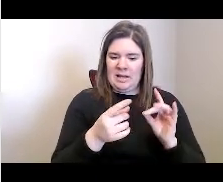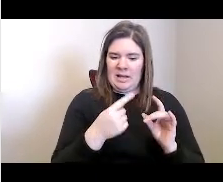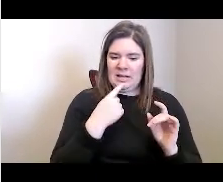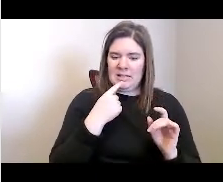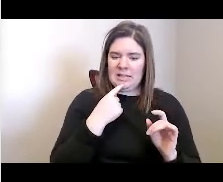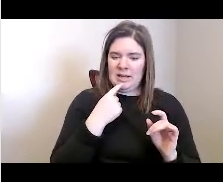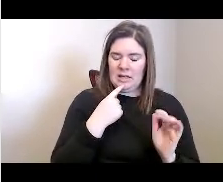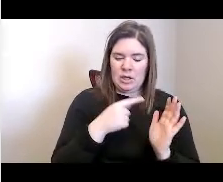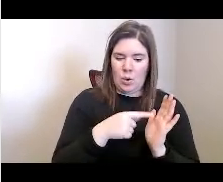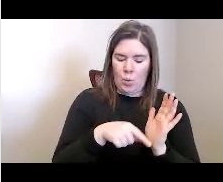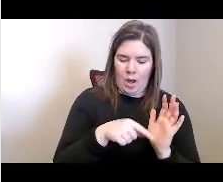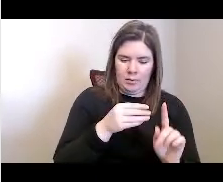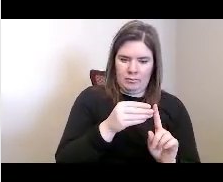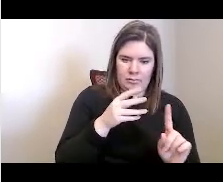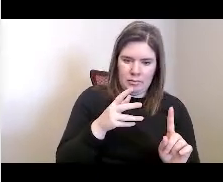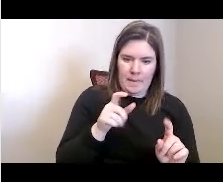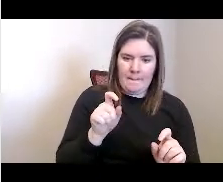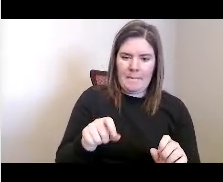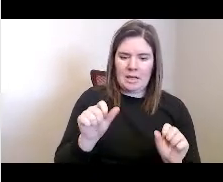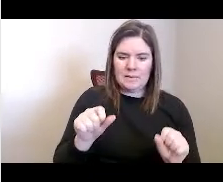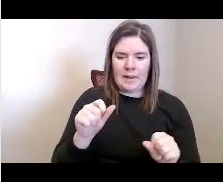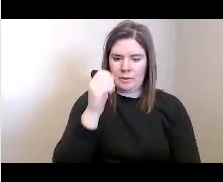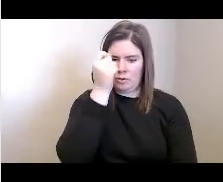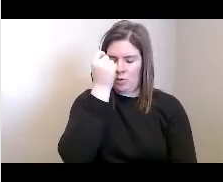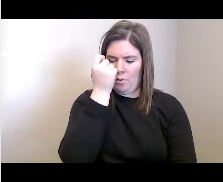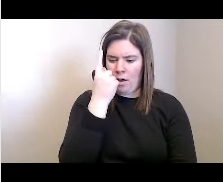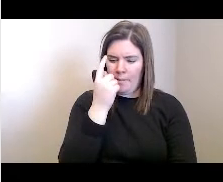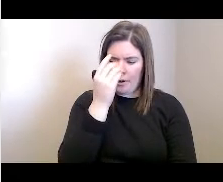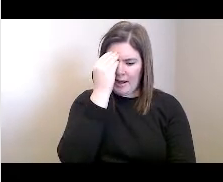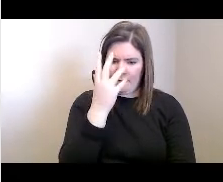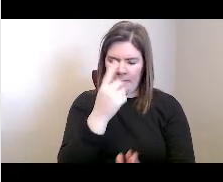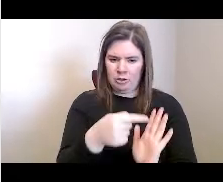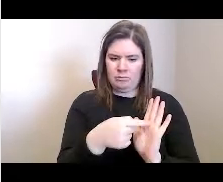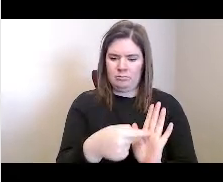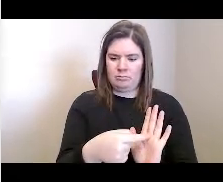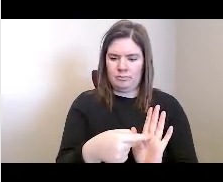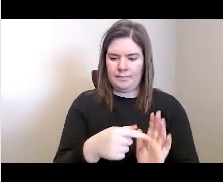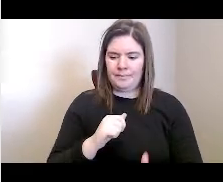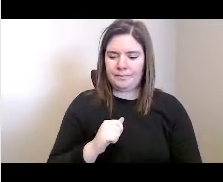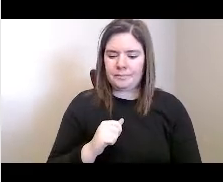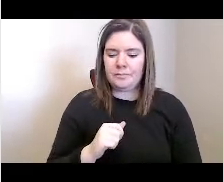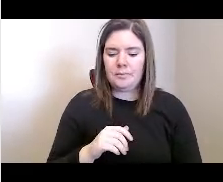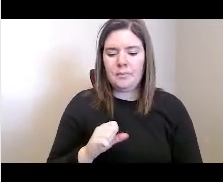able to comprehend the information depicted. So, I would say that in a live presentation,